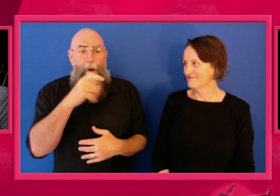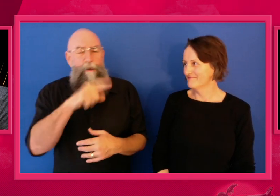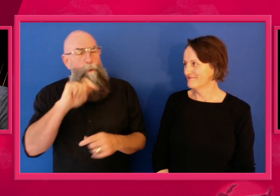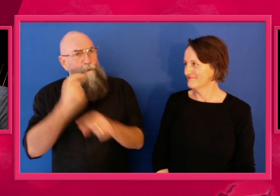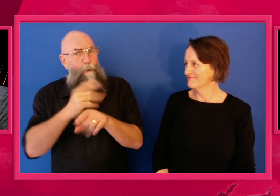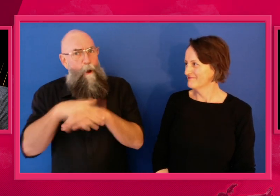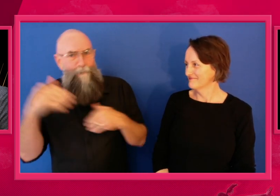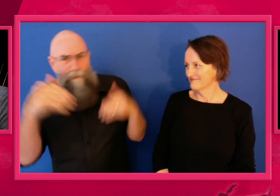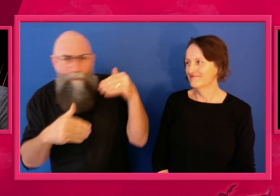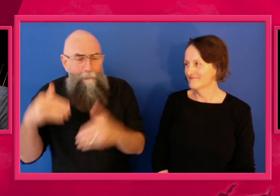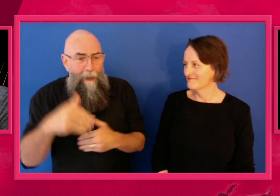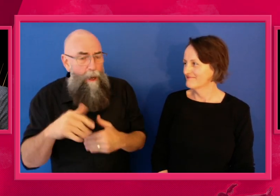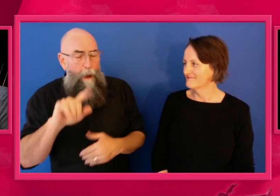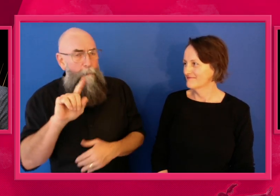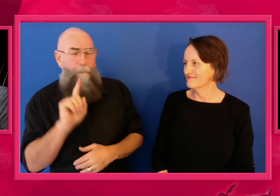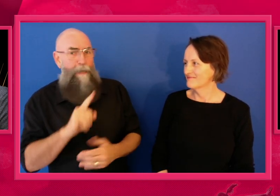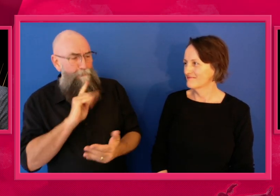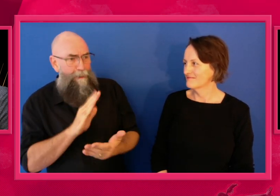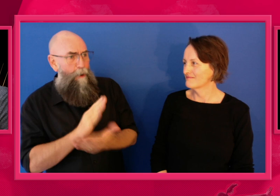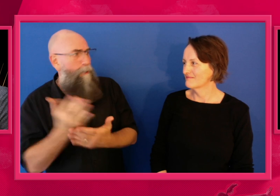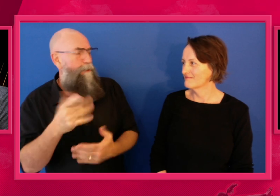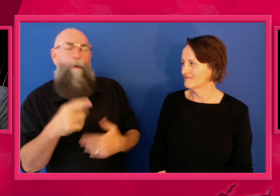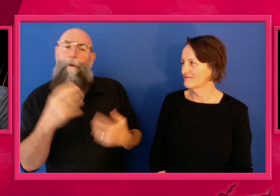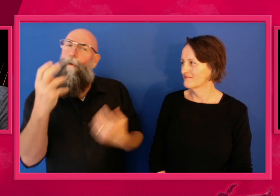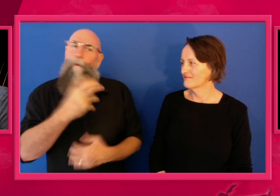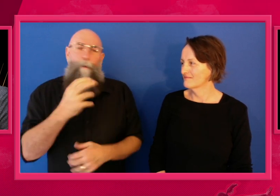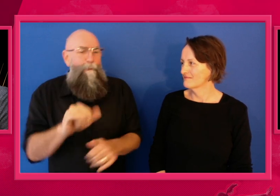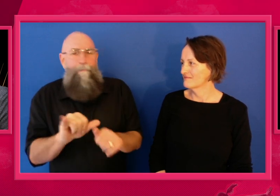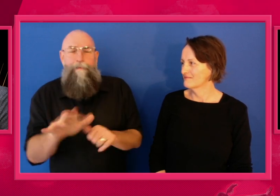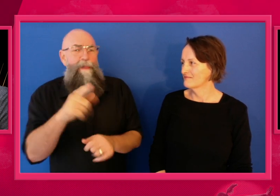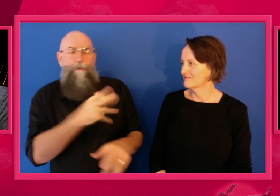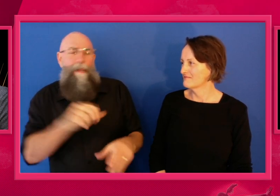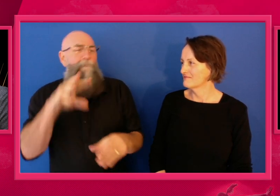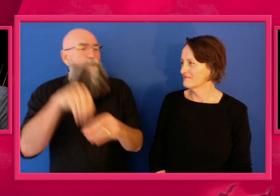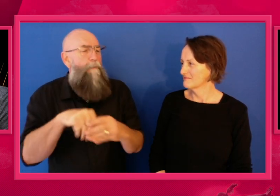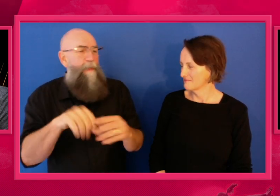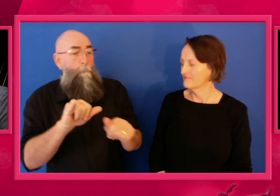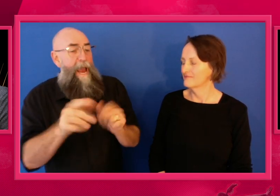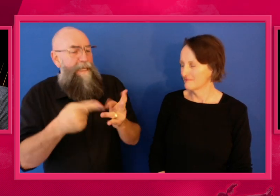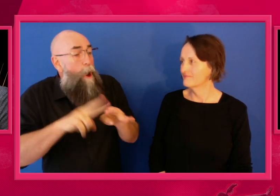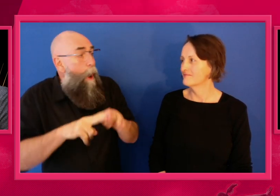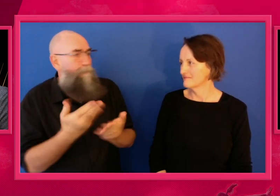moment. But it's got to be the best of the rest. What an amazing performance and, and